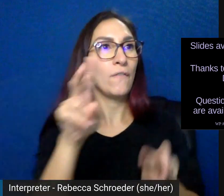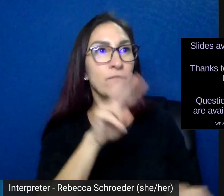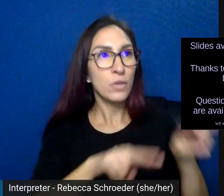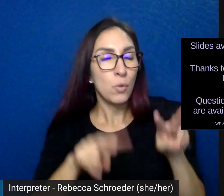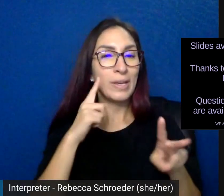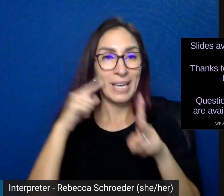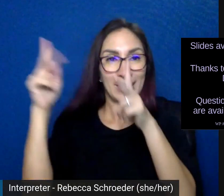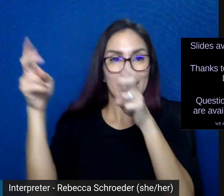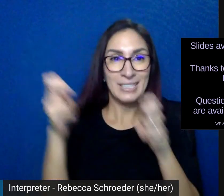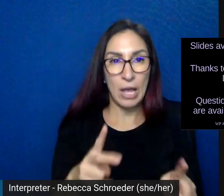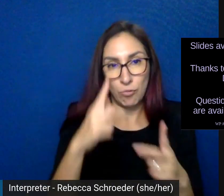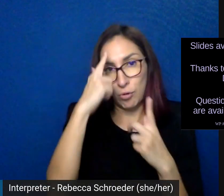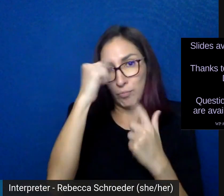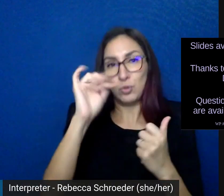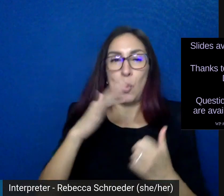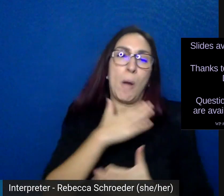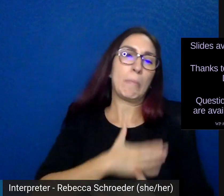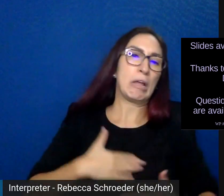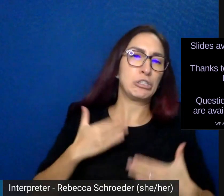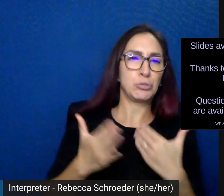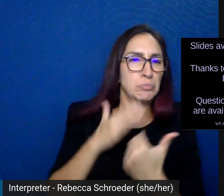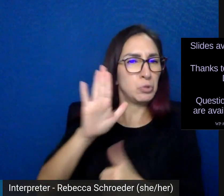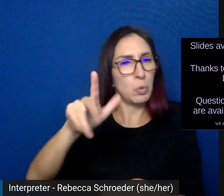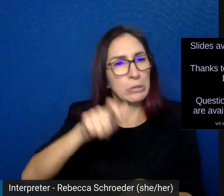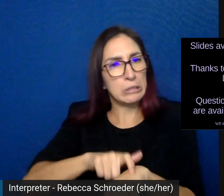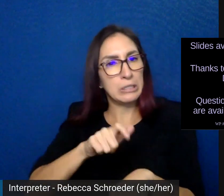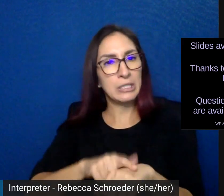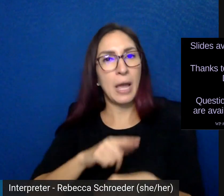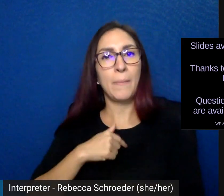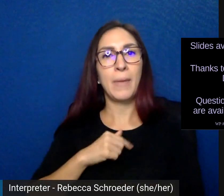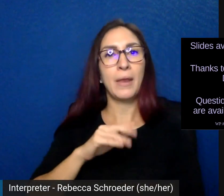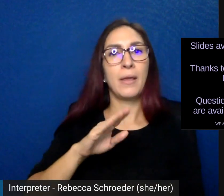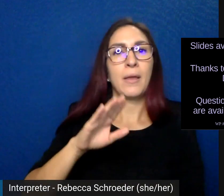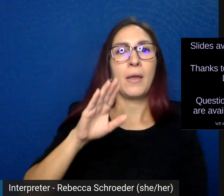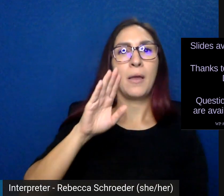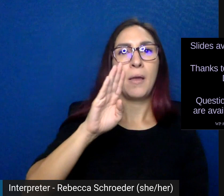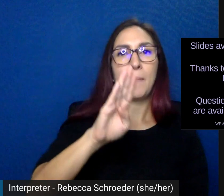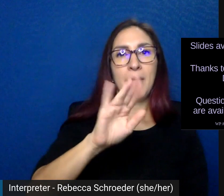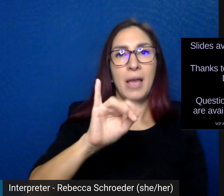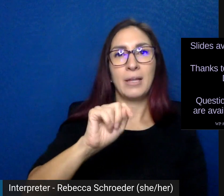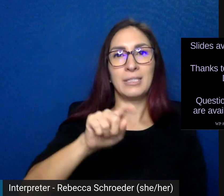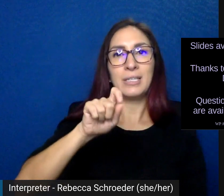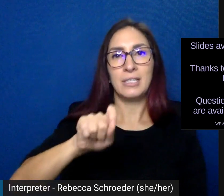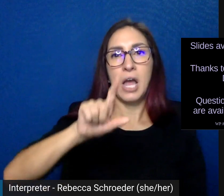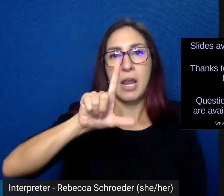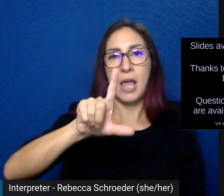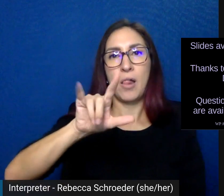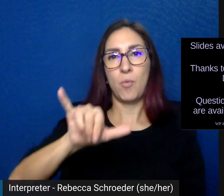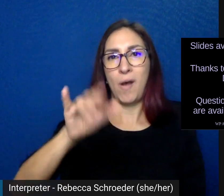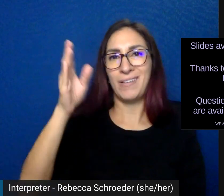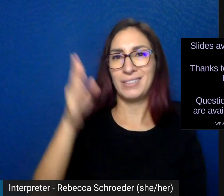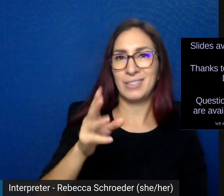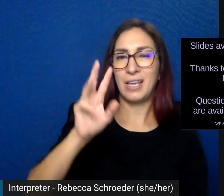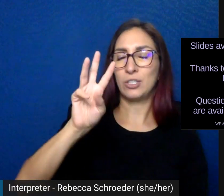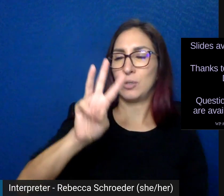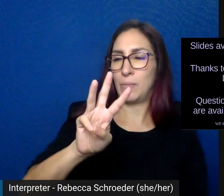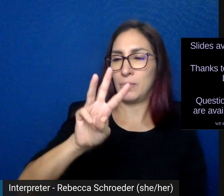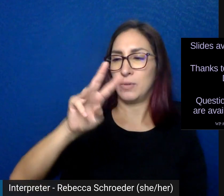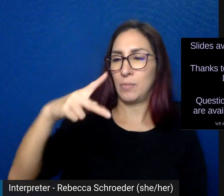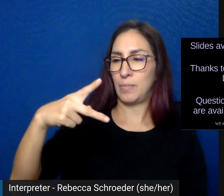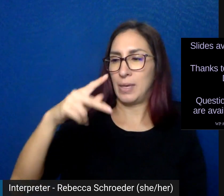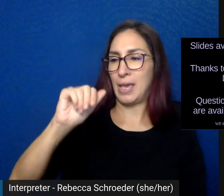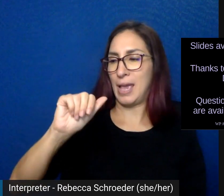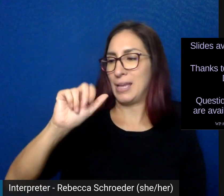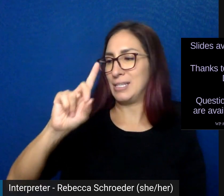at bit.ly/wpad2022.